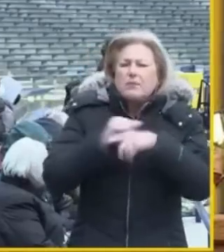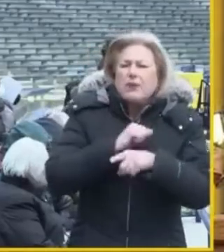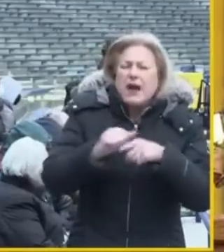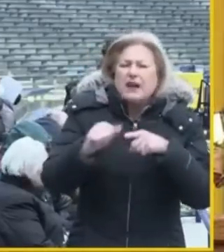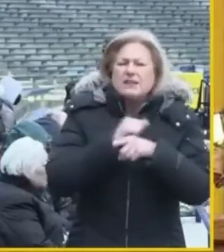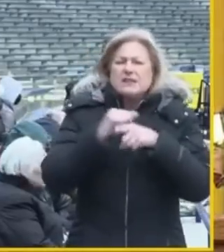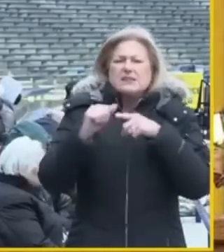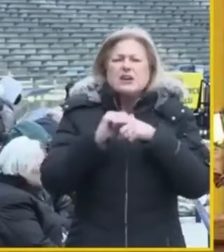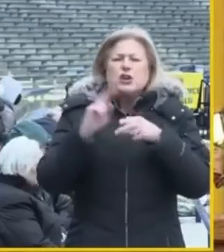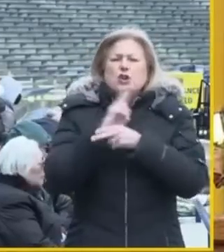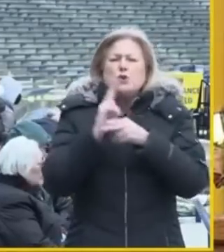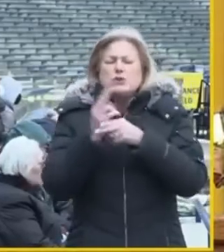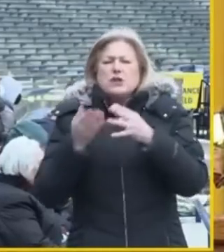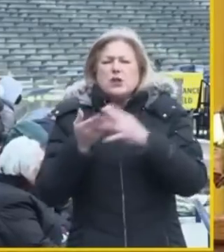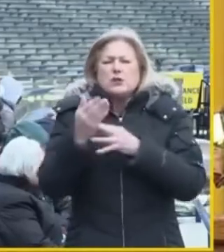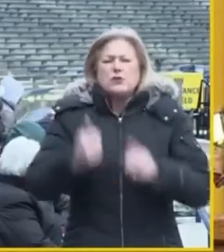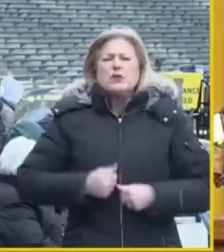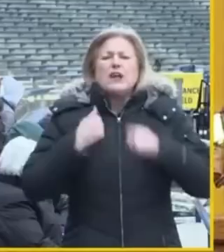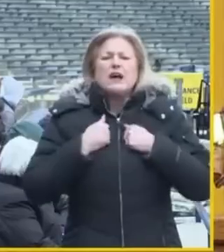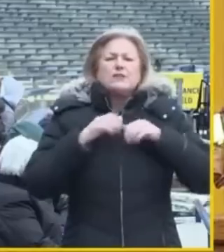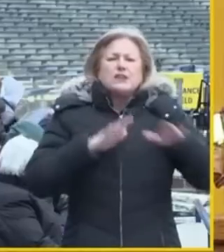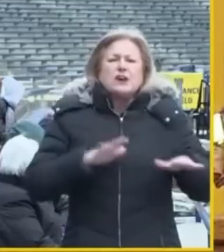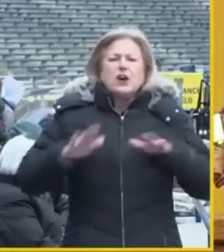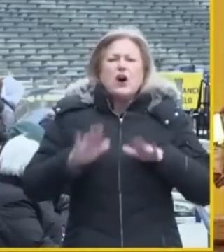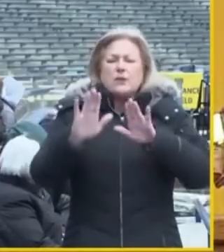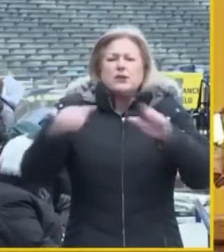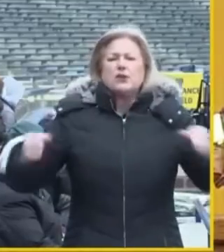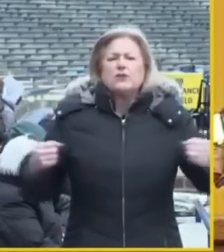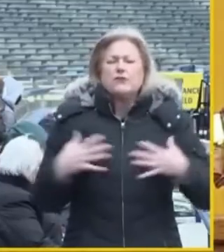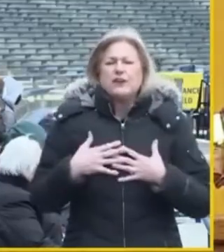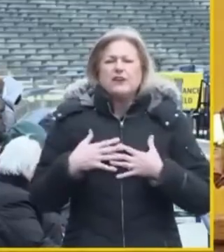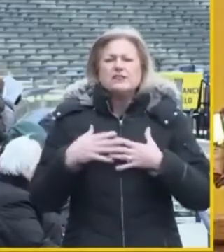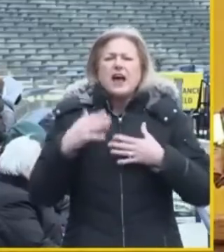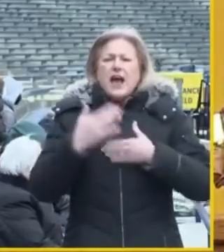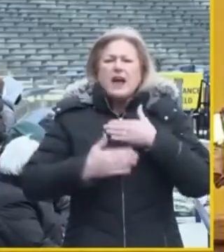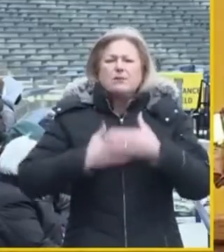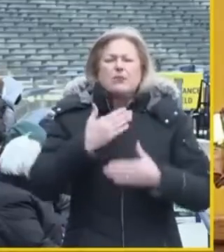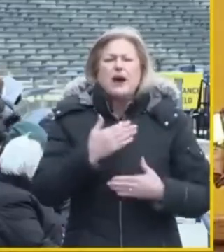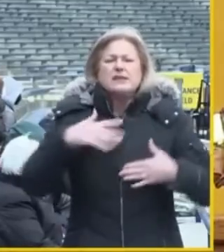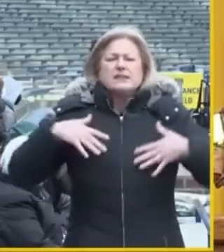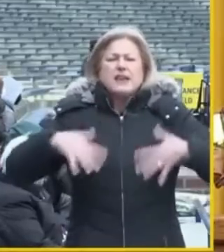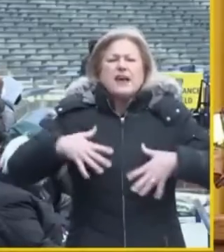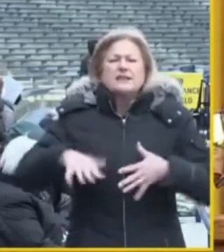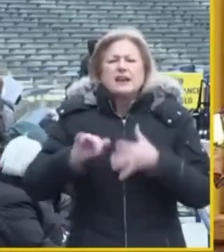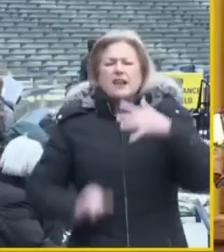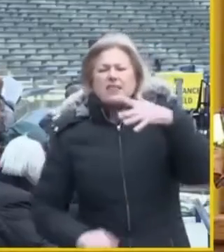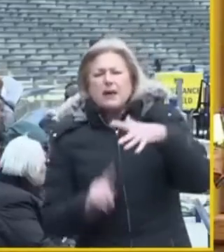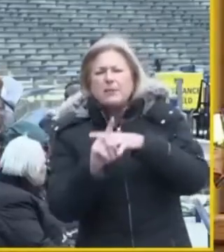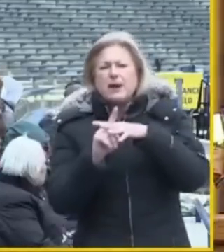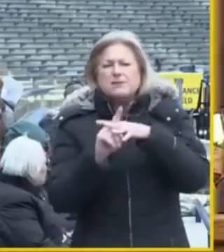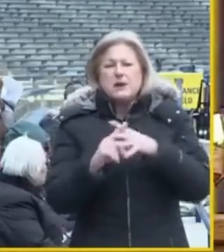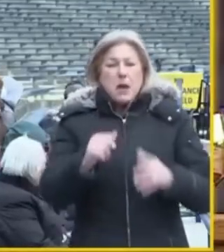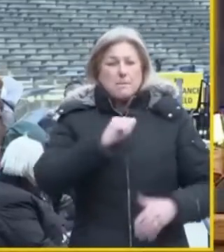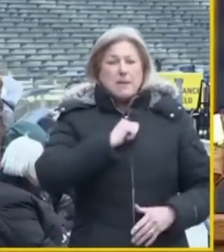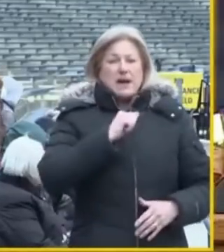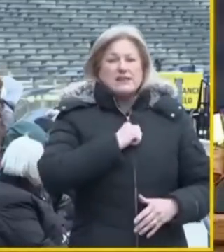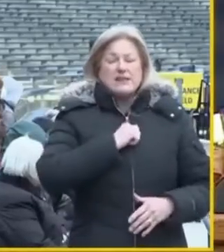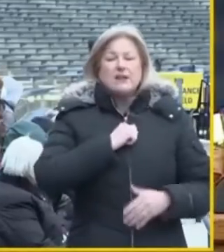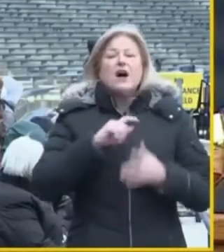and process your feelings, and any anxiety that will come up. Myself, I turn to meditation.